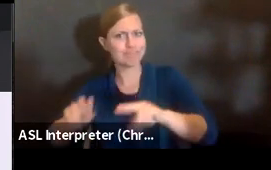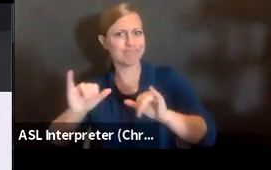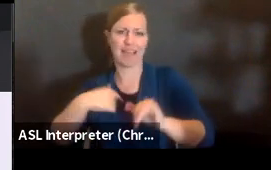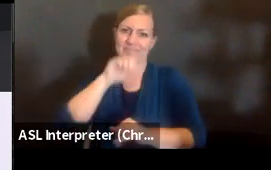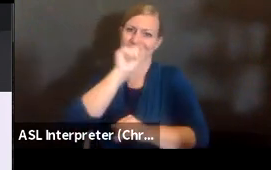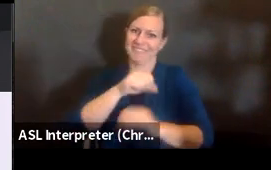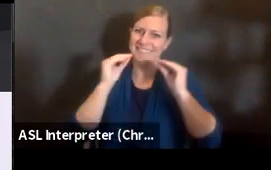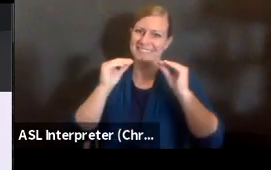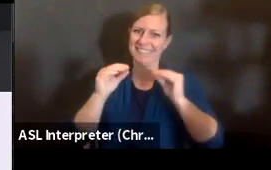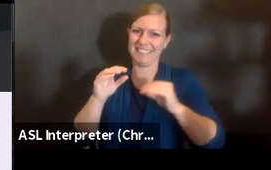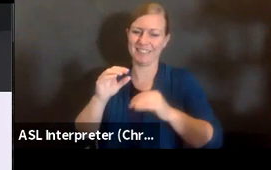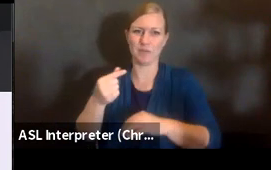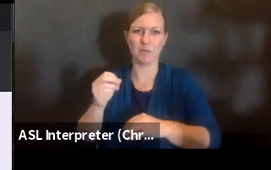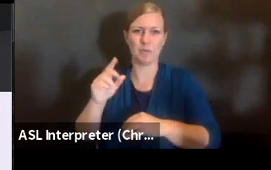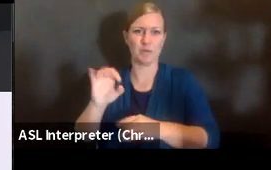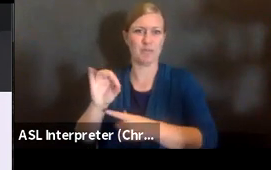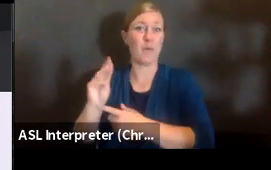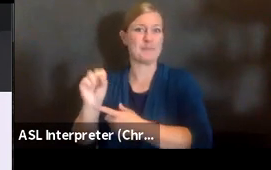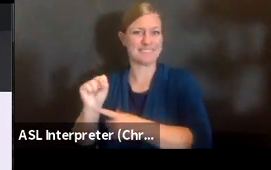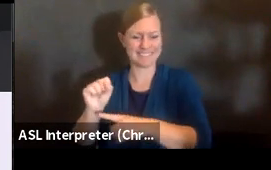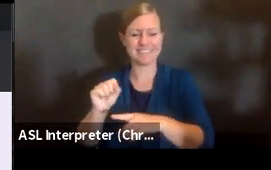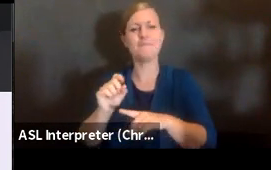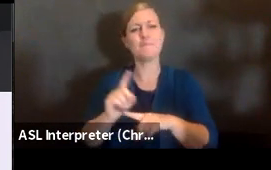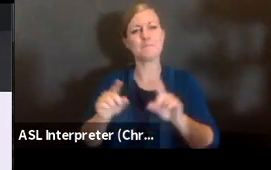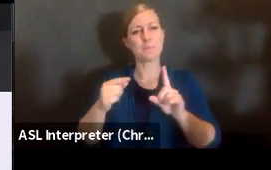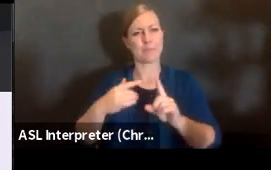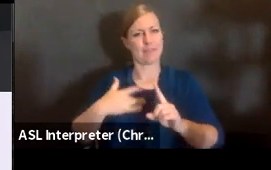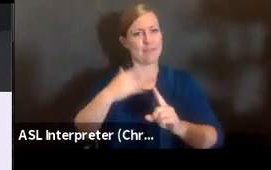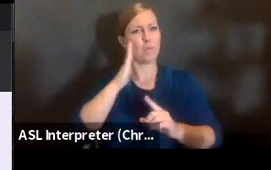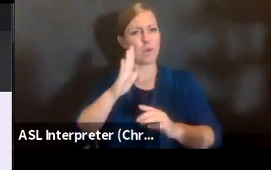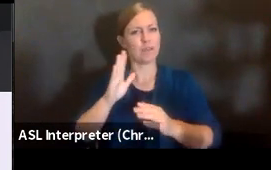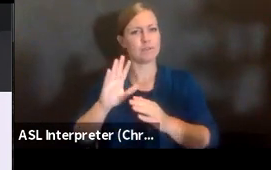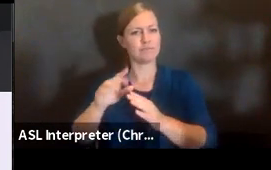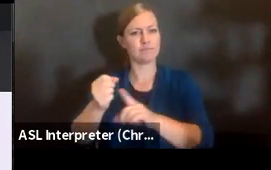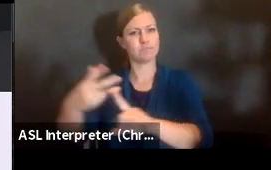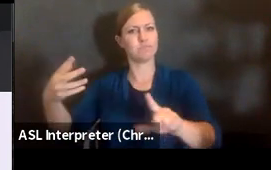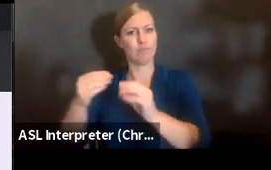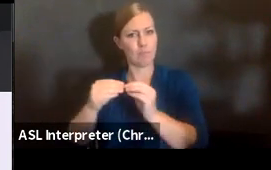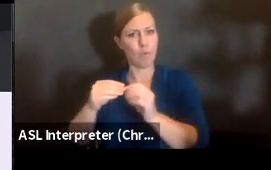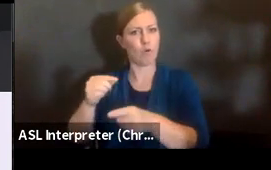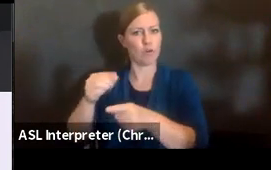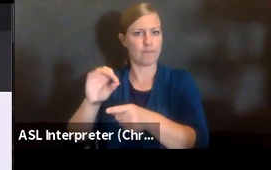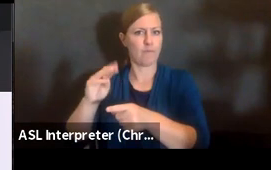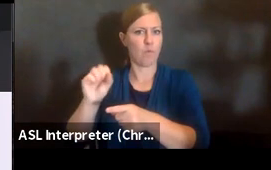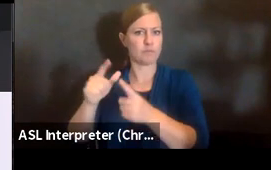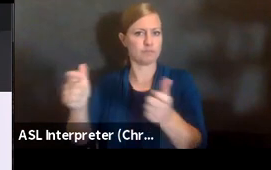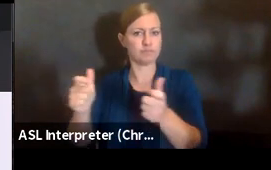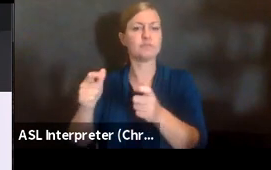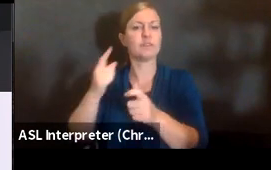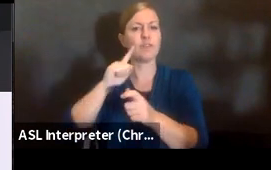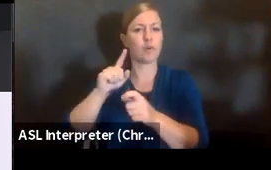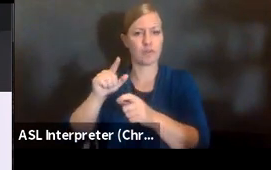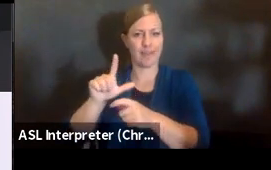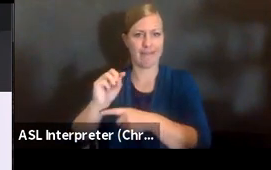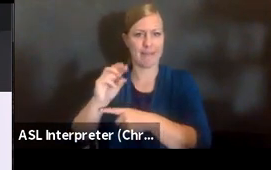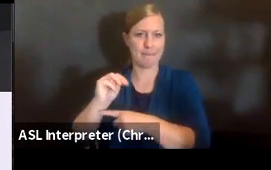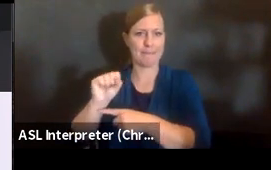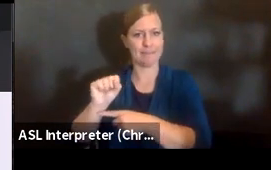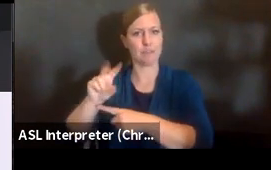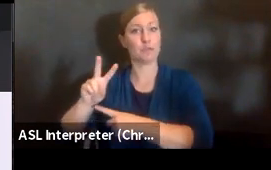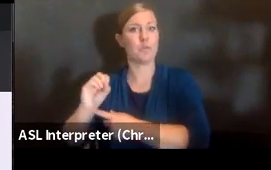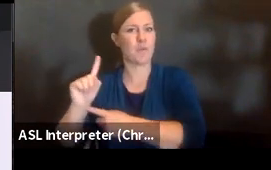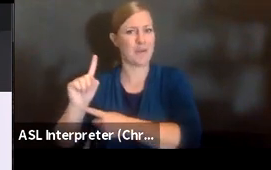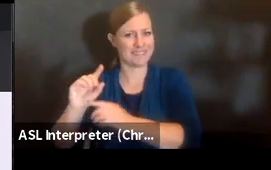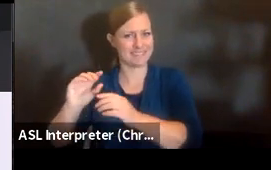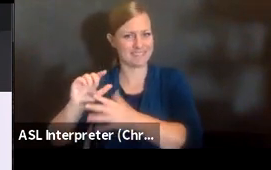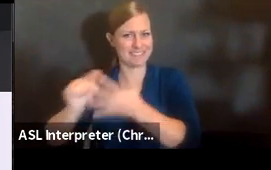Katherine Livick - ESD 112: And I feel like we will probably hit some of these tools in more depth in our 201 series and we're all pretty excited to figure out how those are going to go. So stay tuned on that.